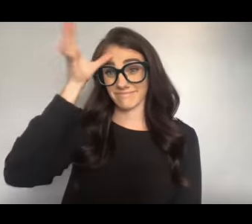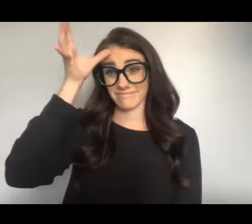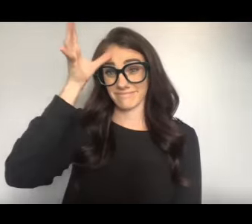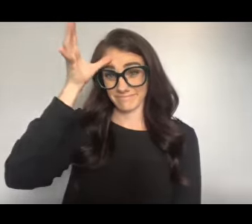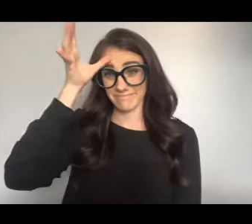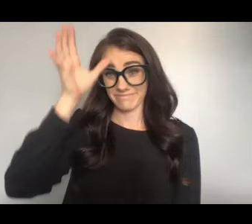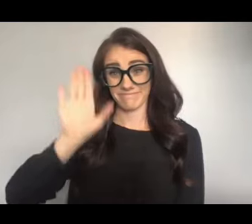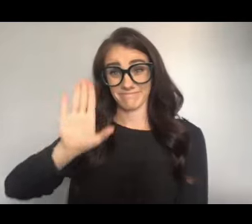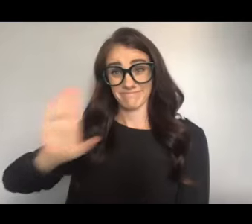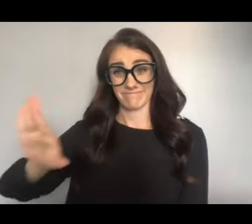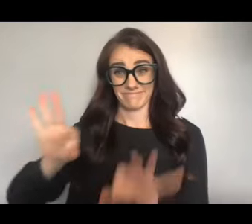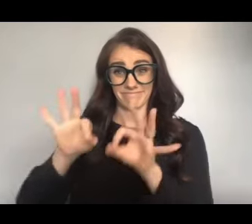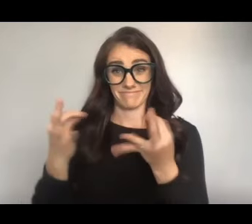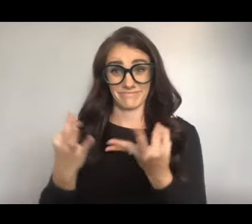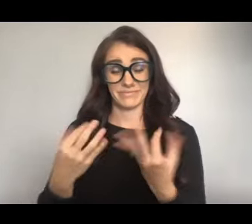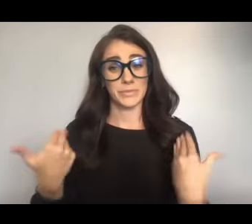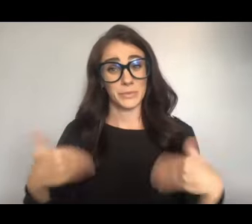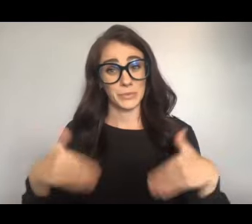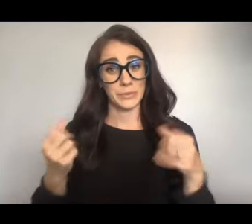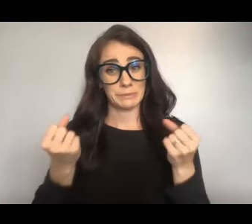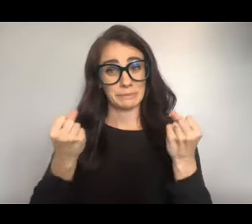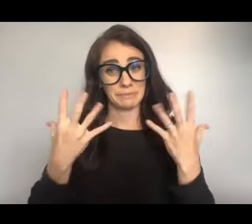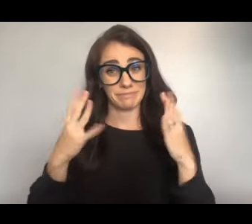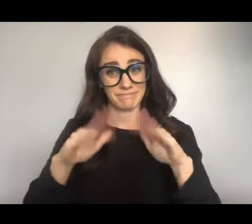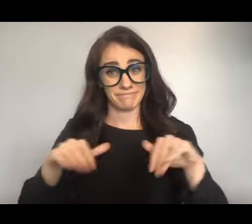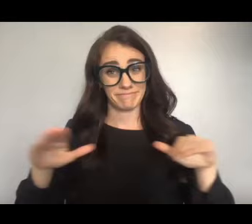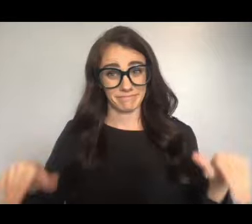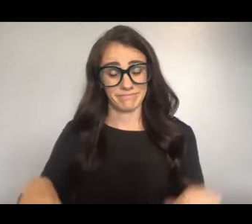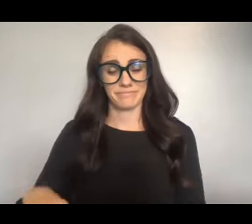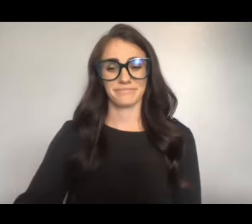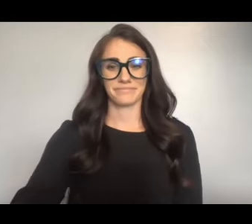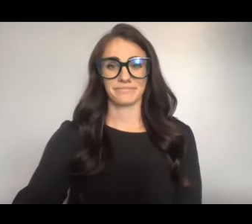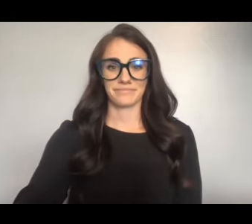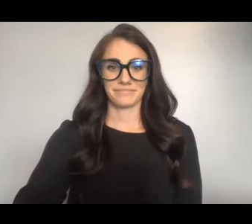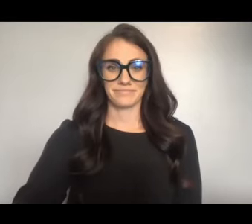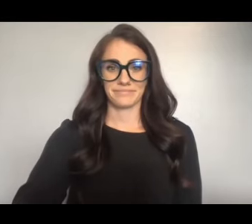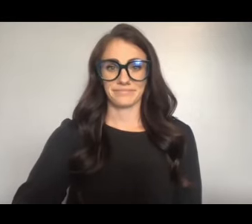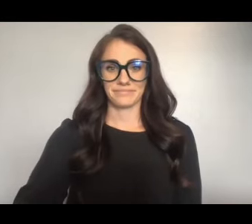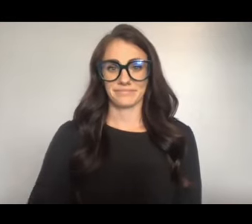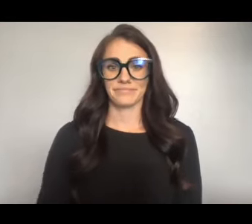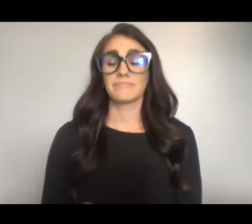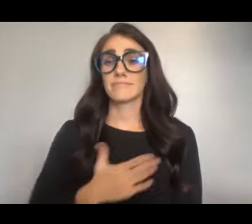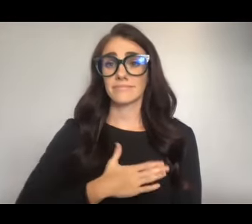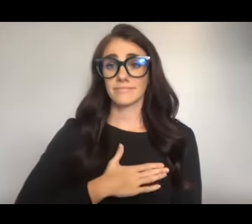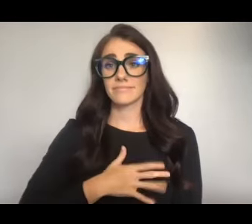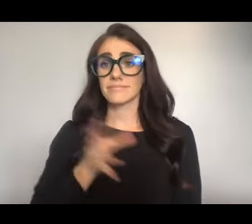Now my dad his family has a ton of kids.